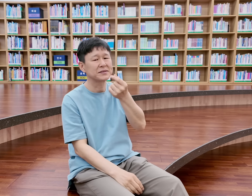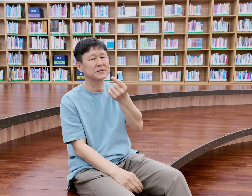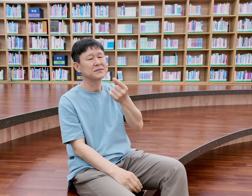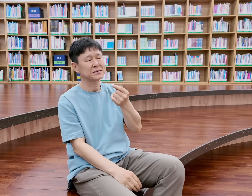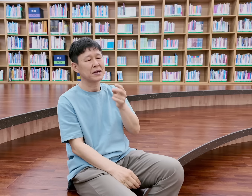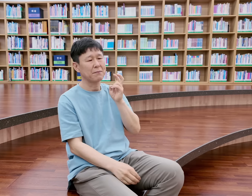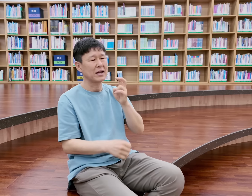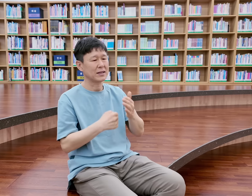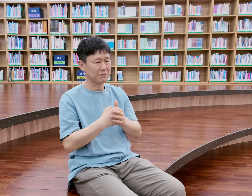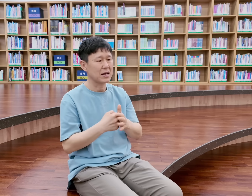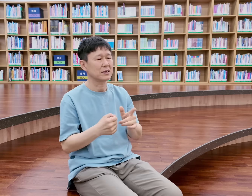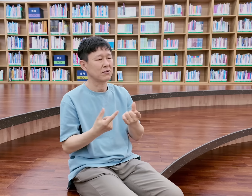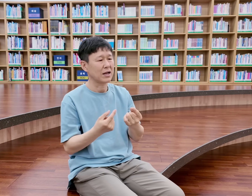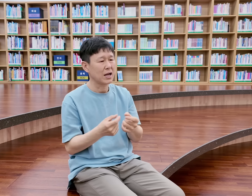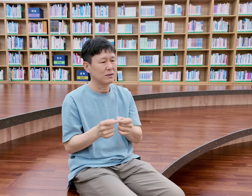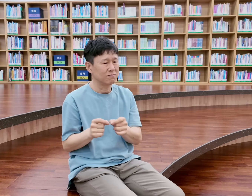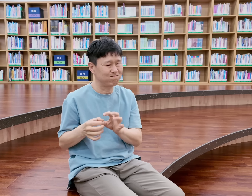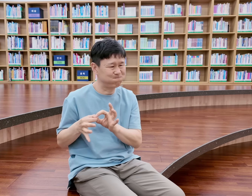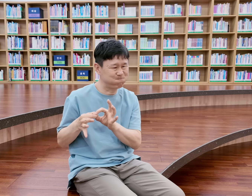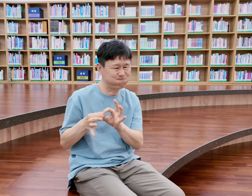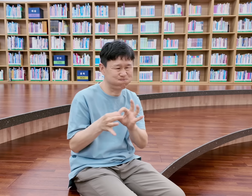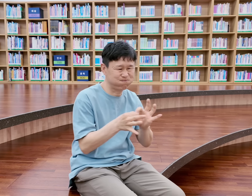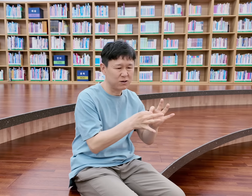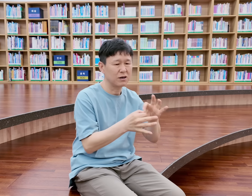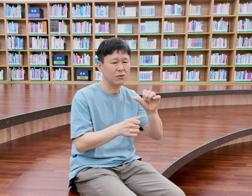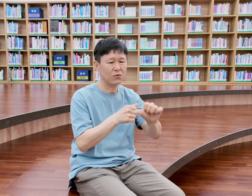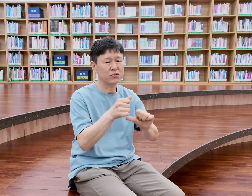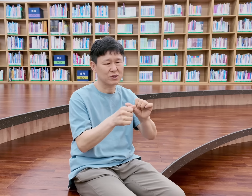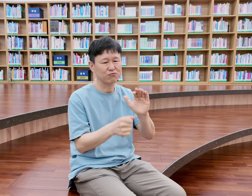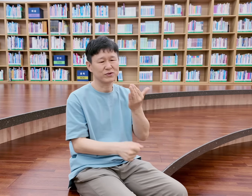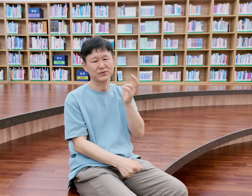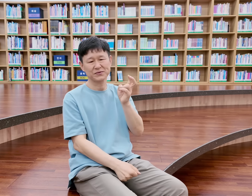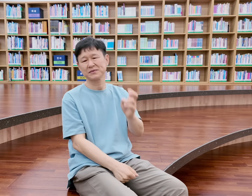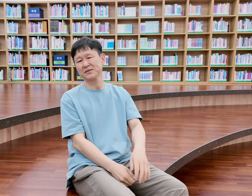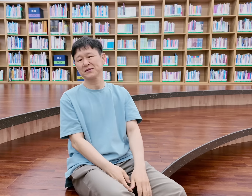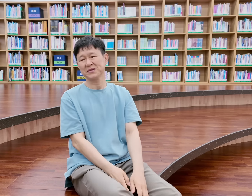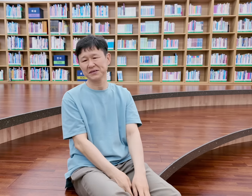because I can just focus on books, regardless of whether there are a lot of people around me or not.